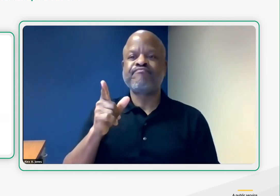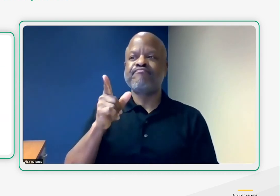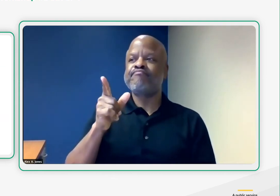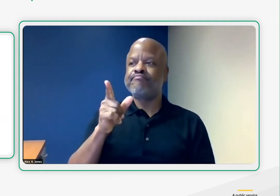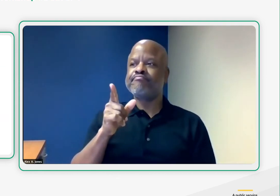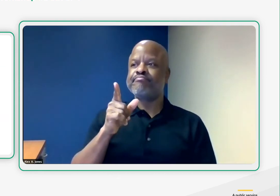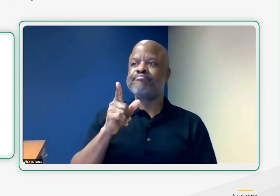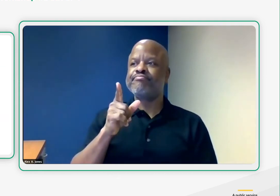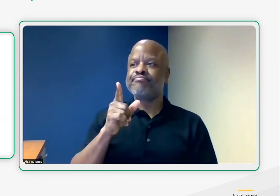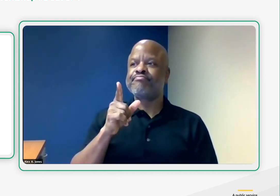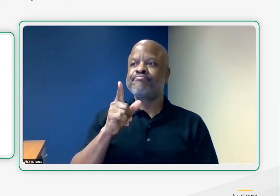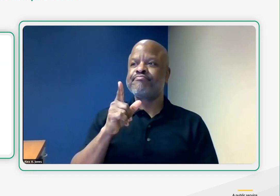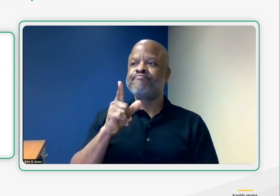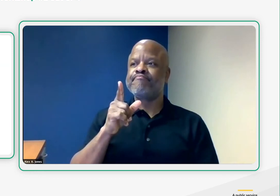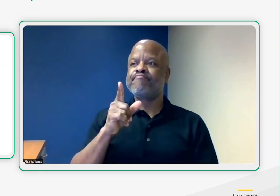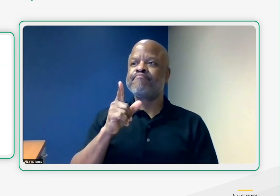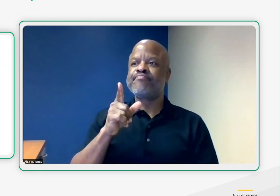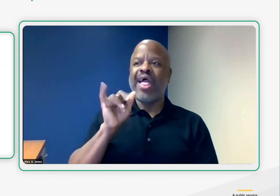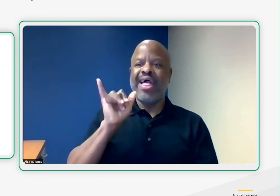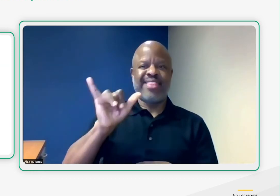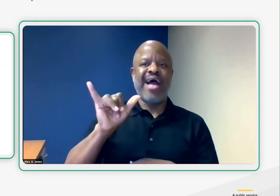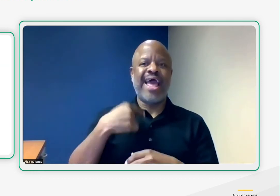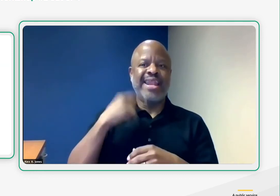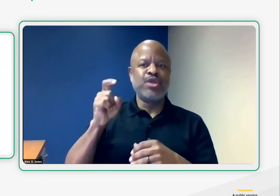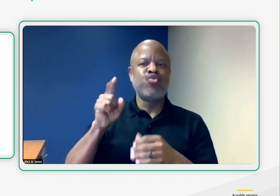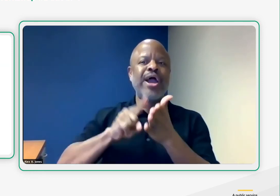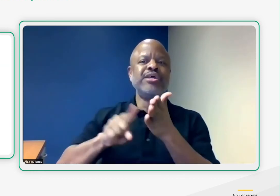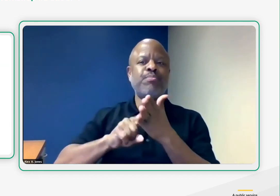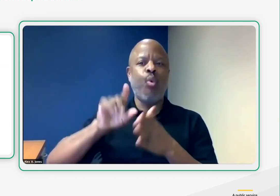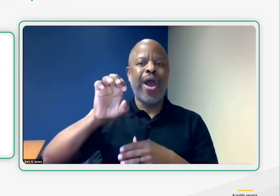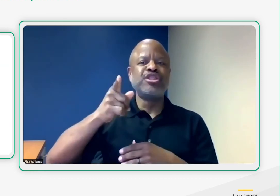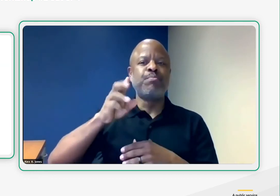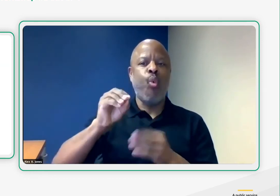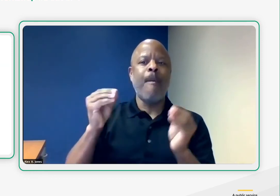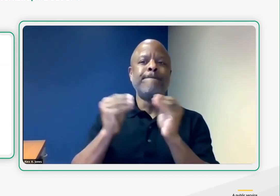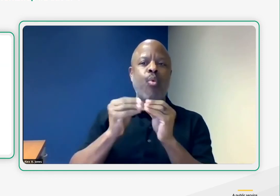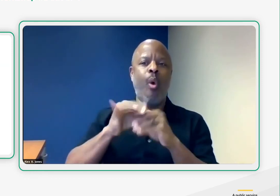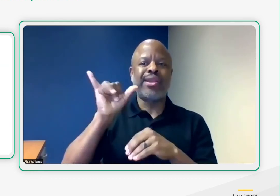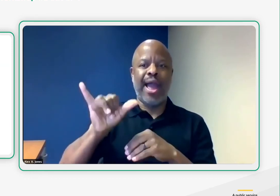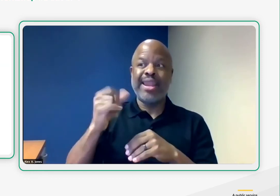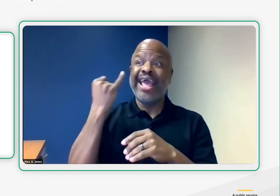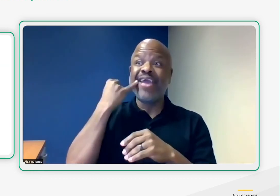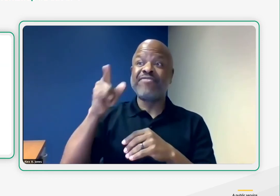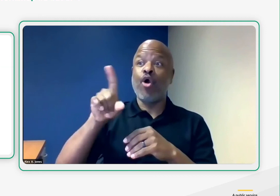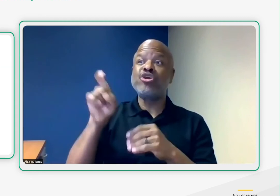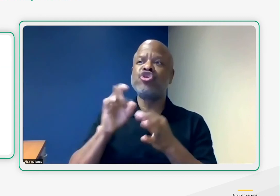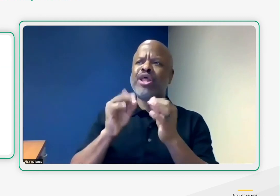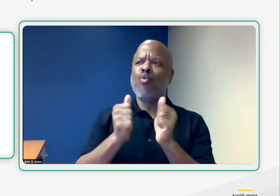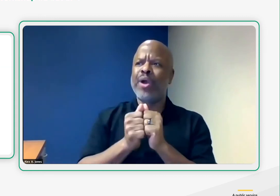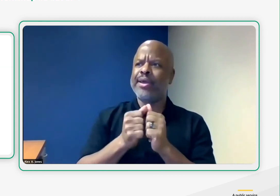All right, I think that's something that we need to explore more.